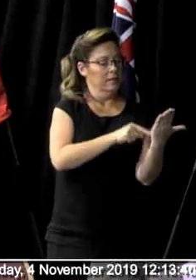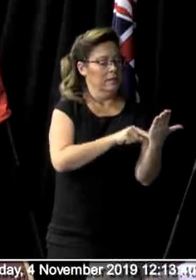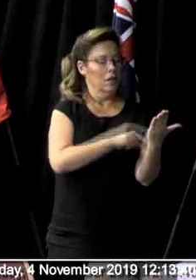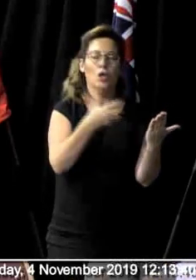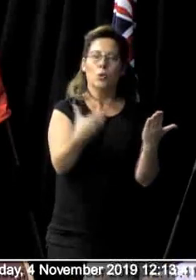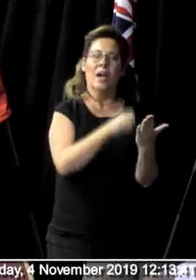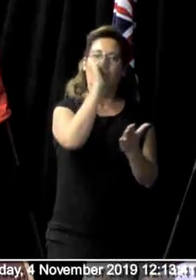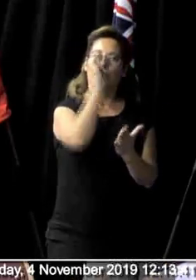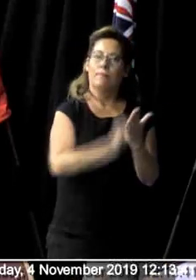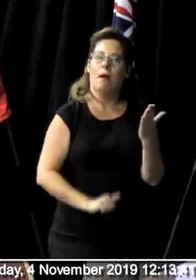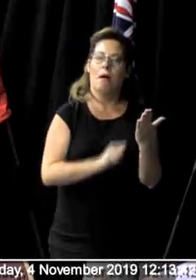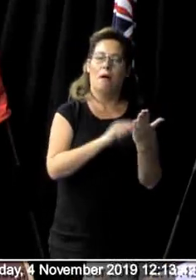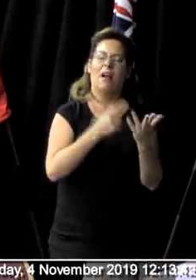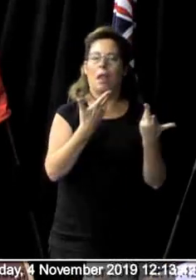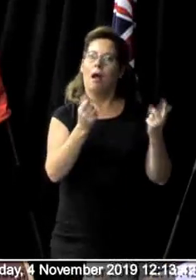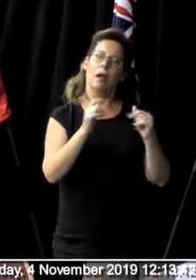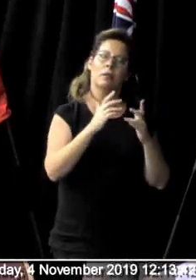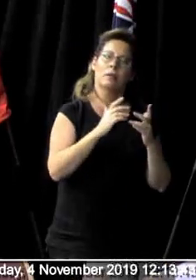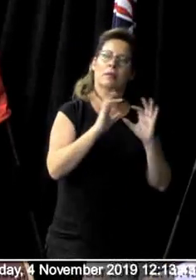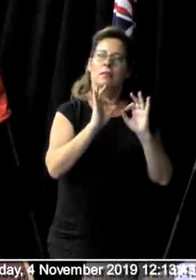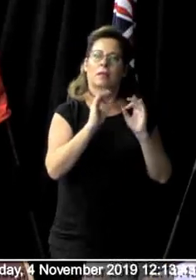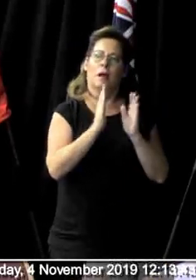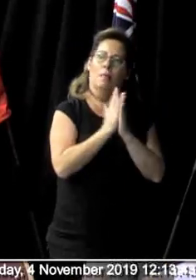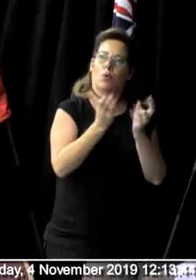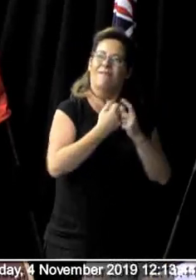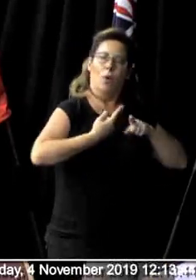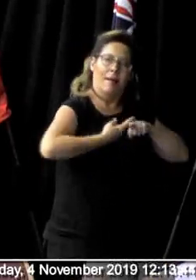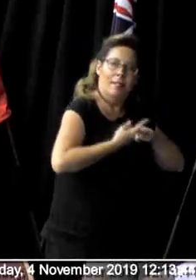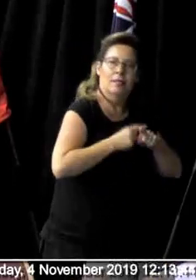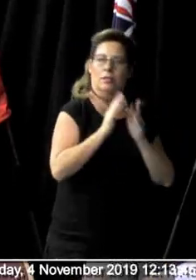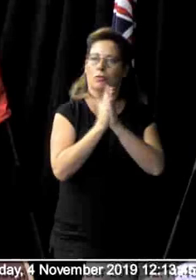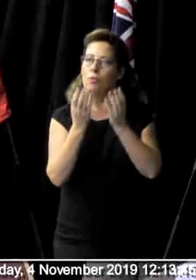I would have to adjust that to what [REDACTED]’s ability – writing ability was.